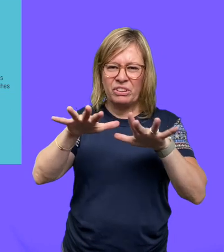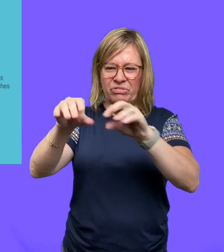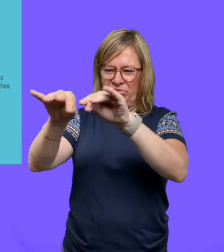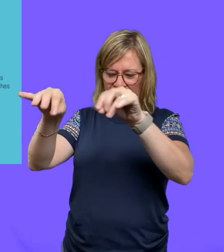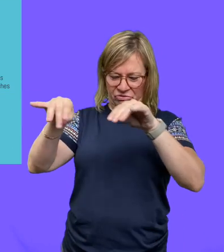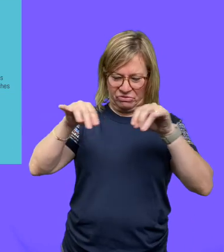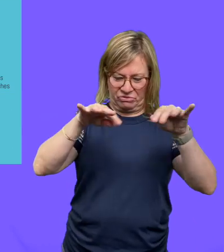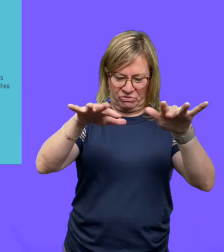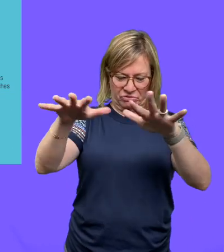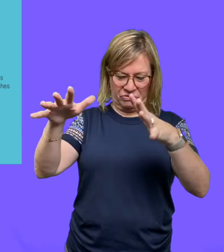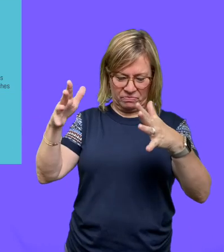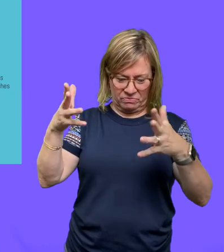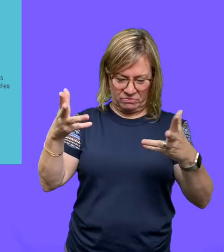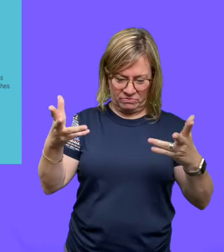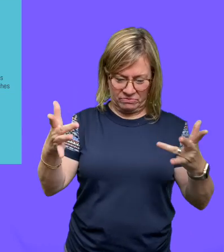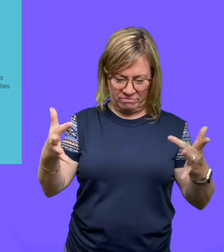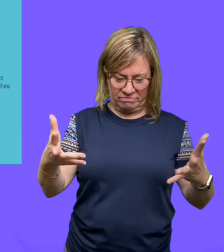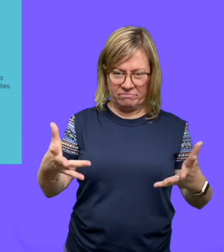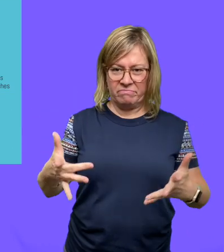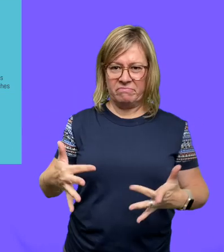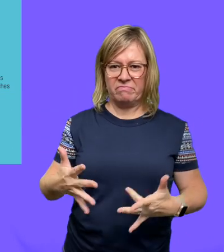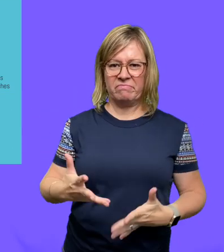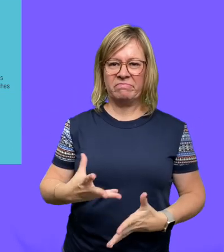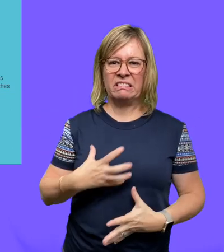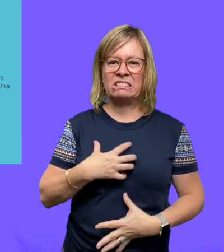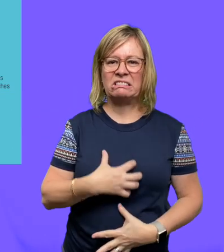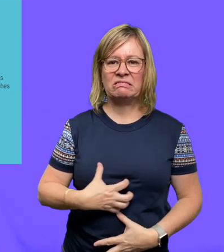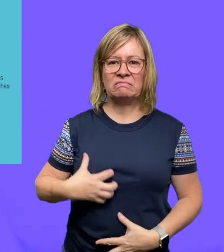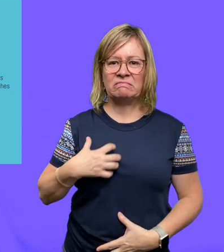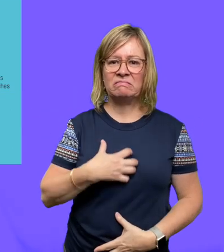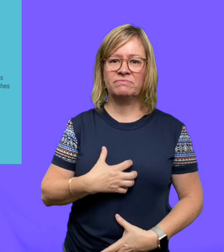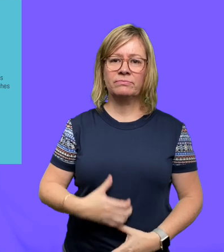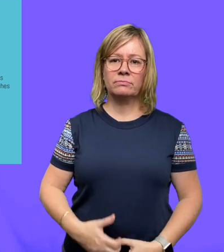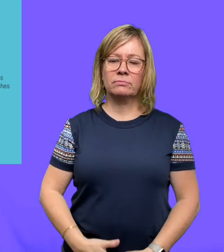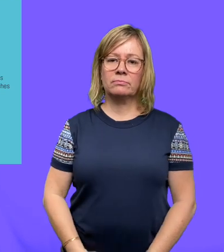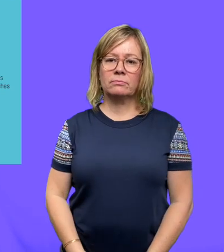spread the virus between people. It's disgusting.